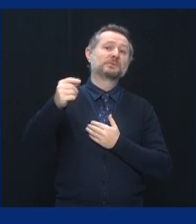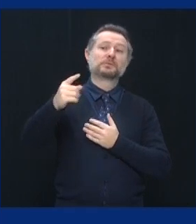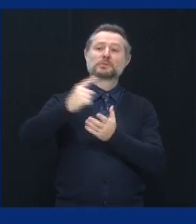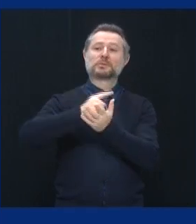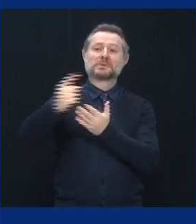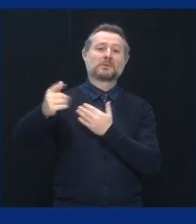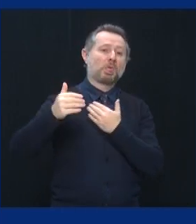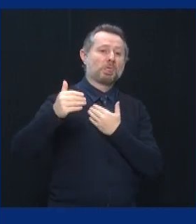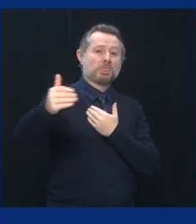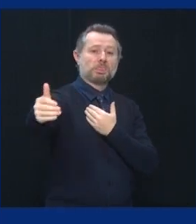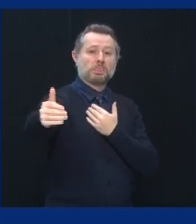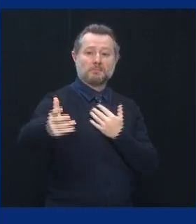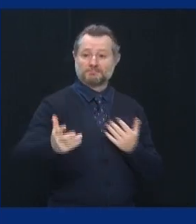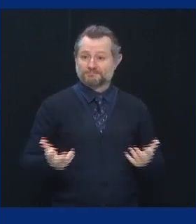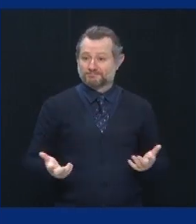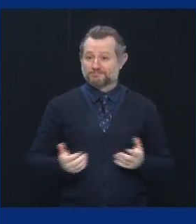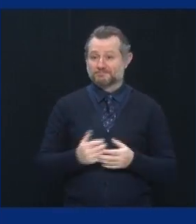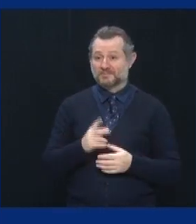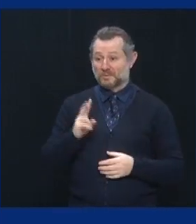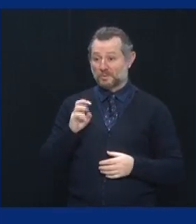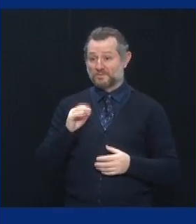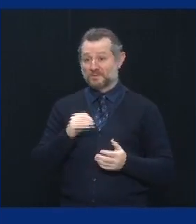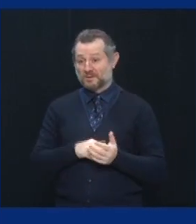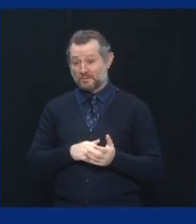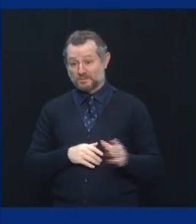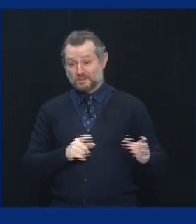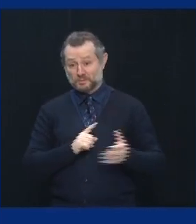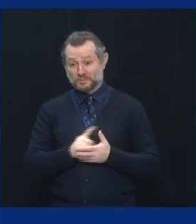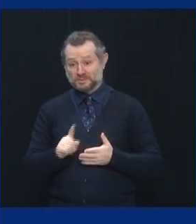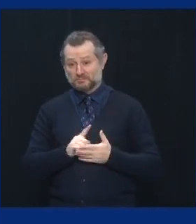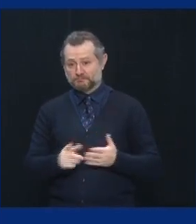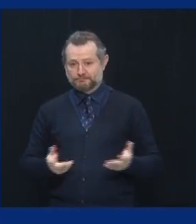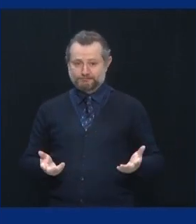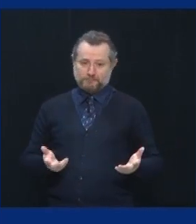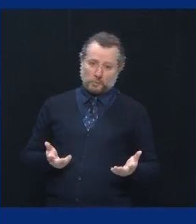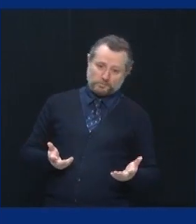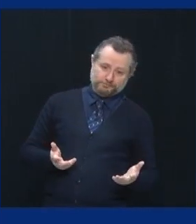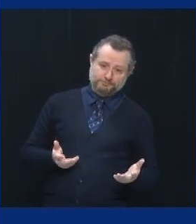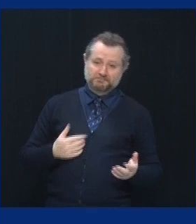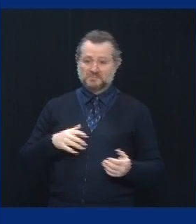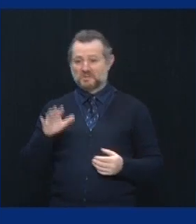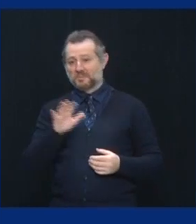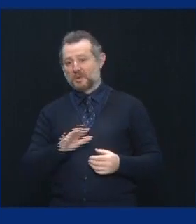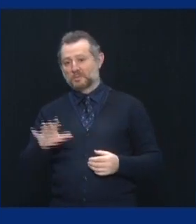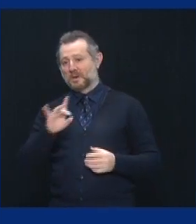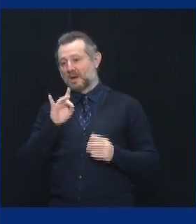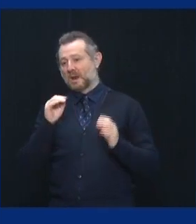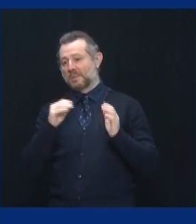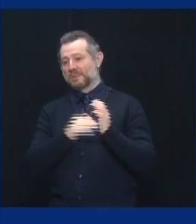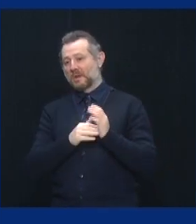AT 250,000 DOSES A WEEK, THIS IS GOING TO TAKE US 15, 16, 17 WEEKS.